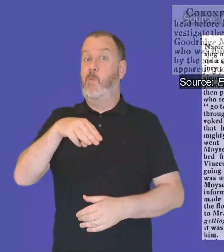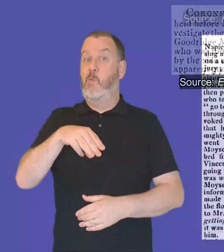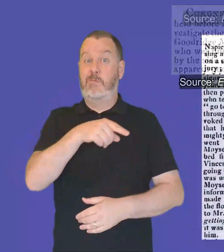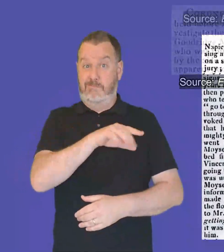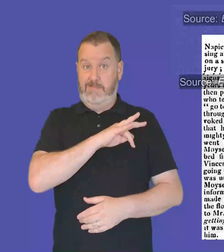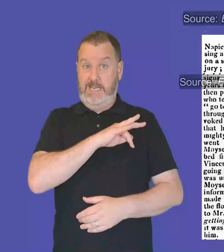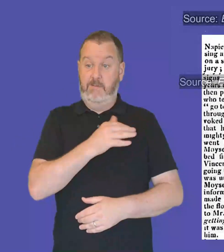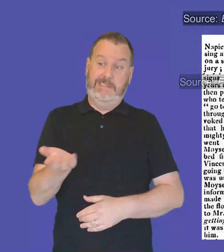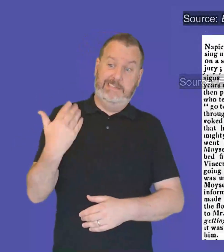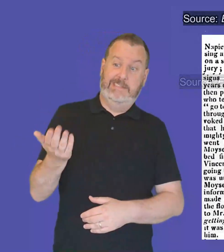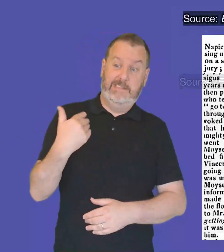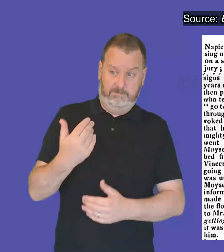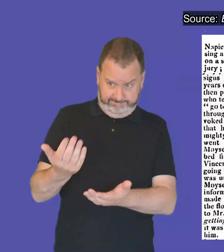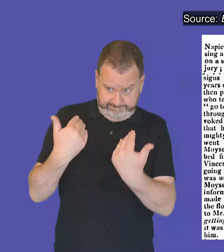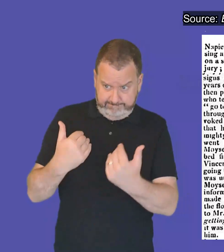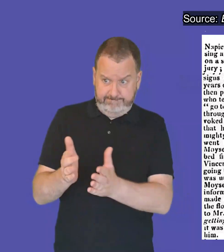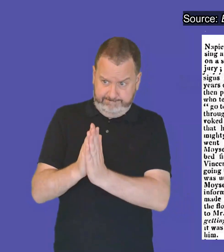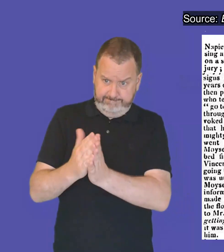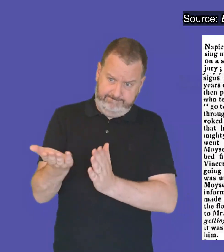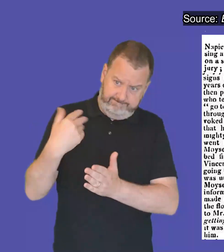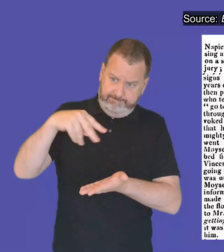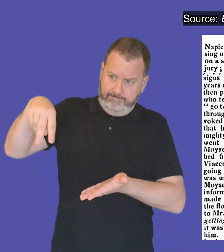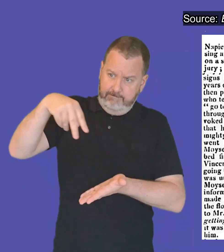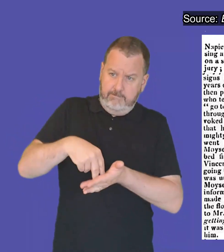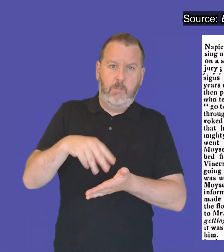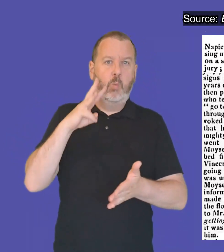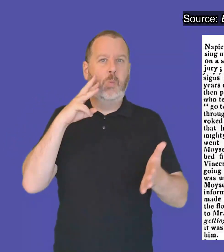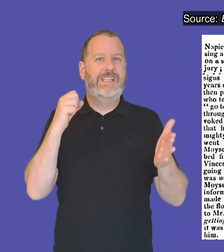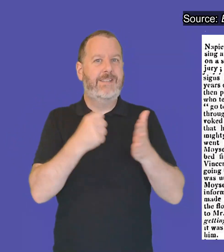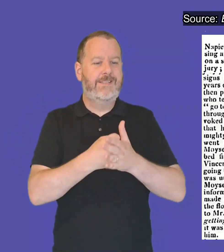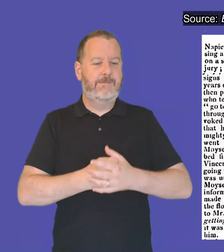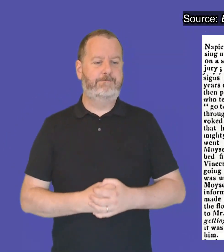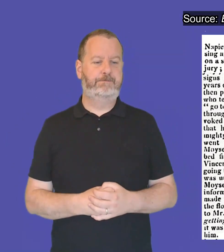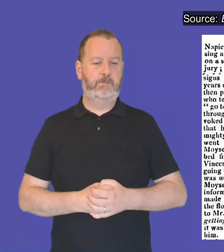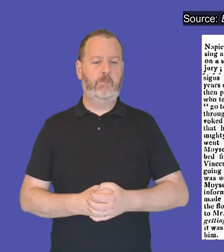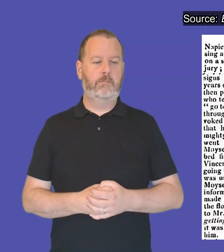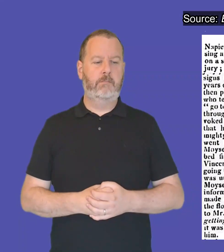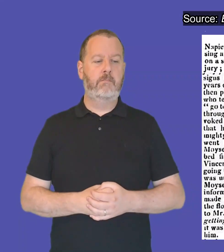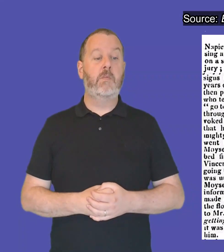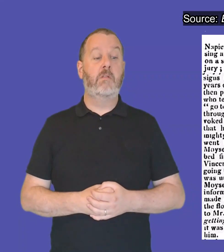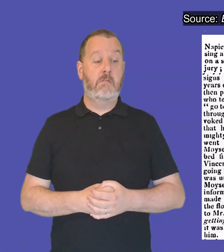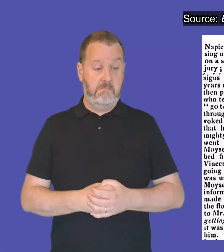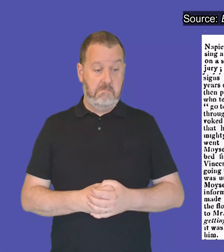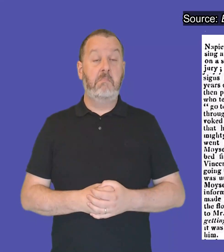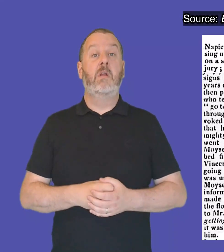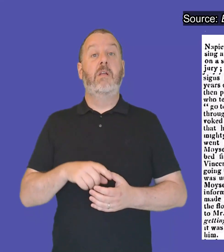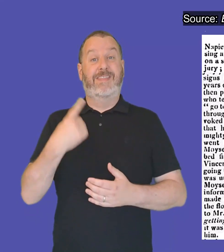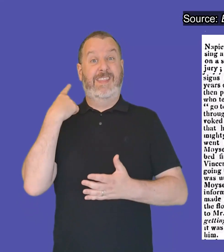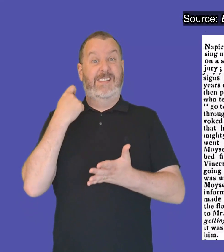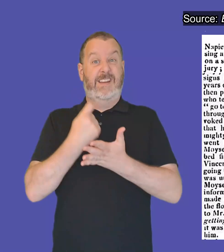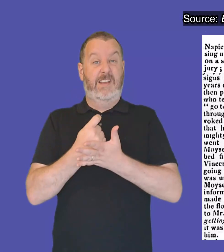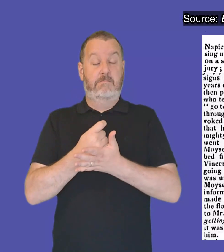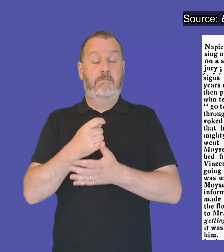John Moore was called as a witness to the inquest.